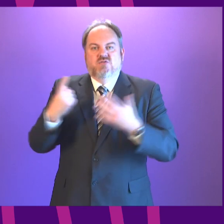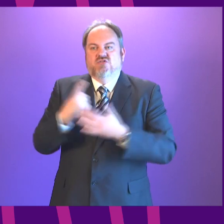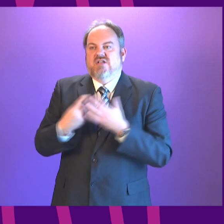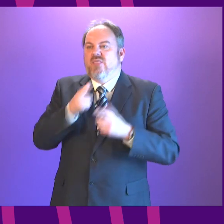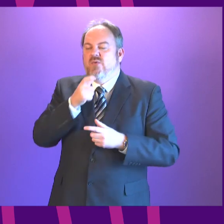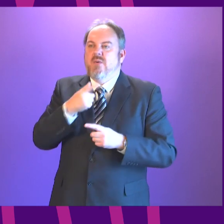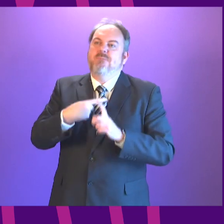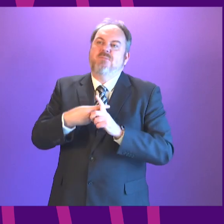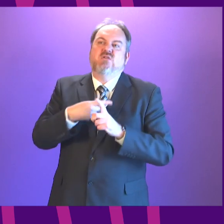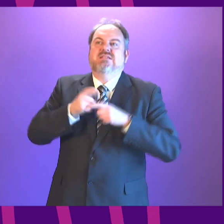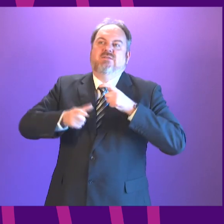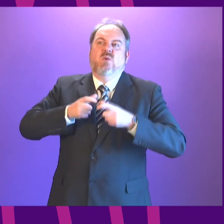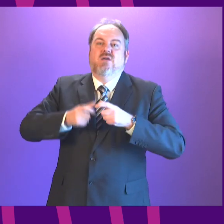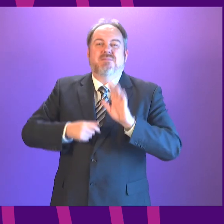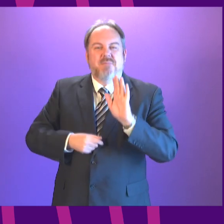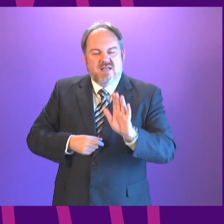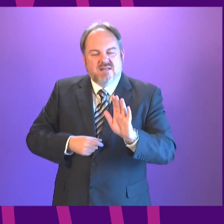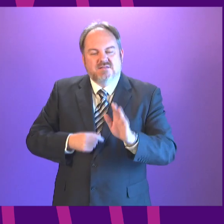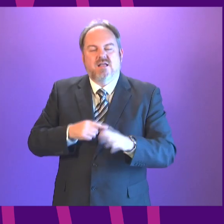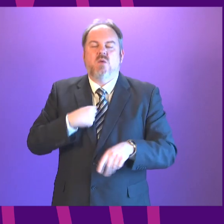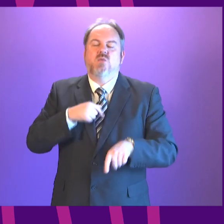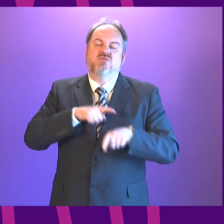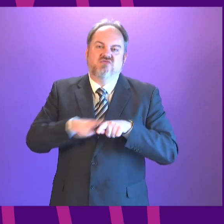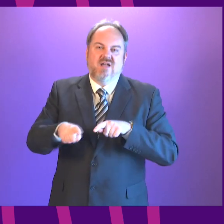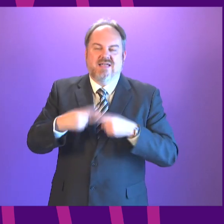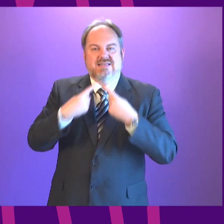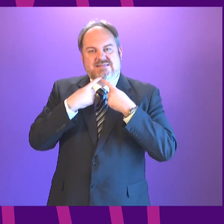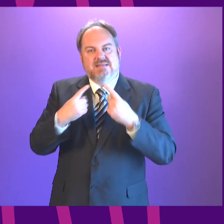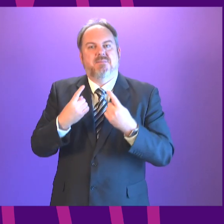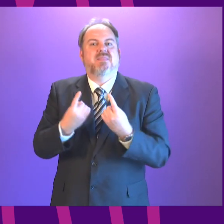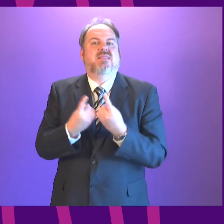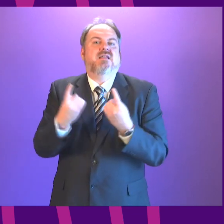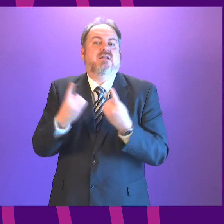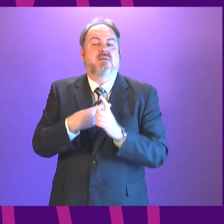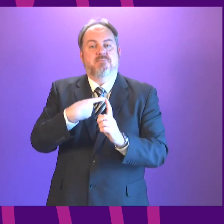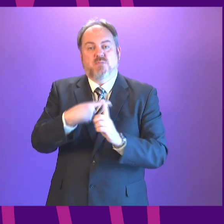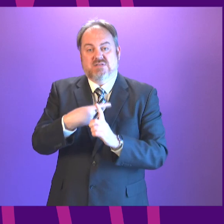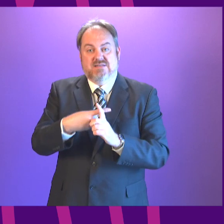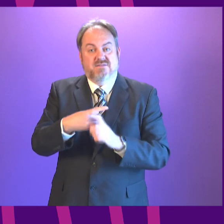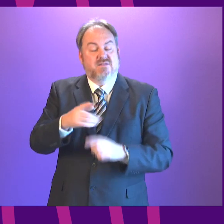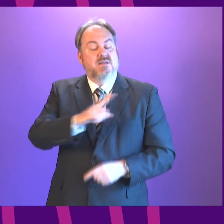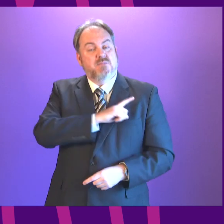Nevertheless, I want to end on a hopeful note, because—hard though it is to feel it just